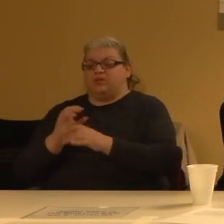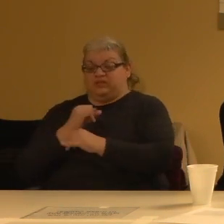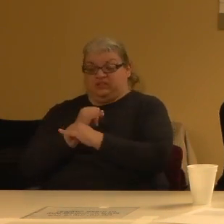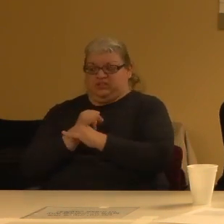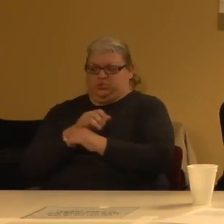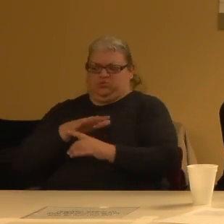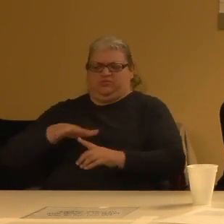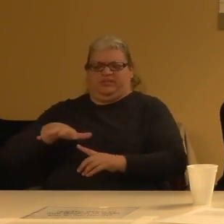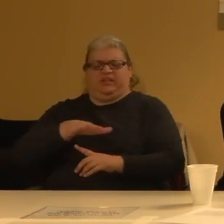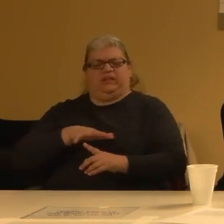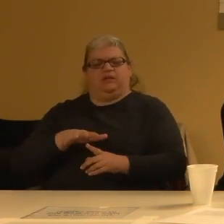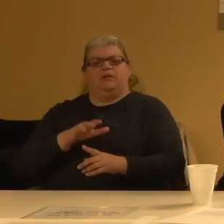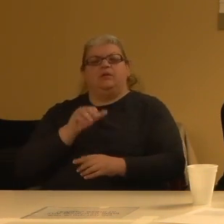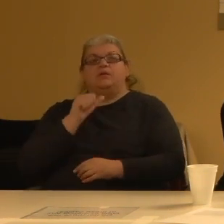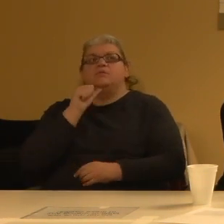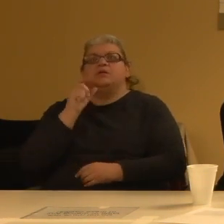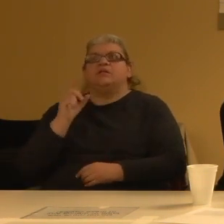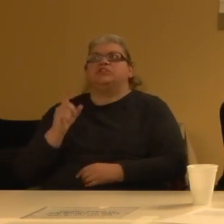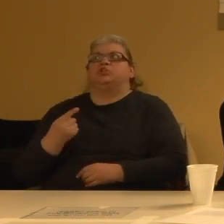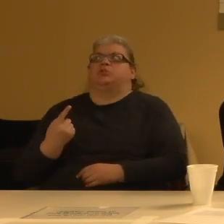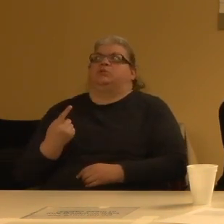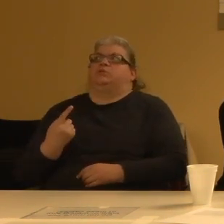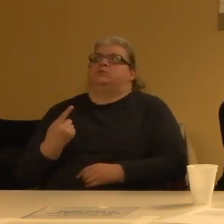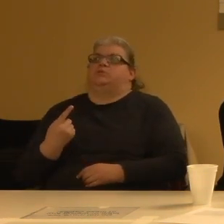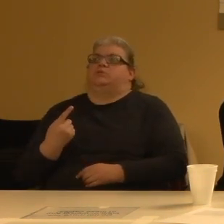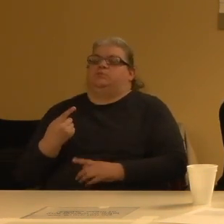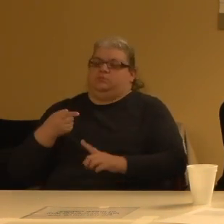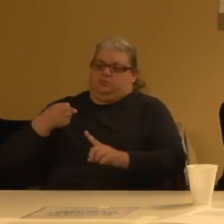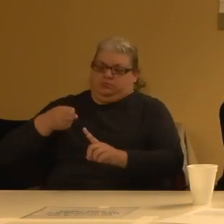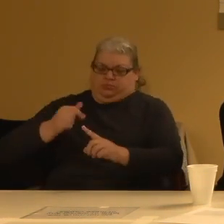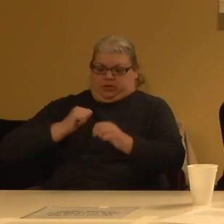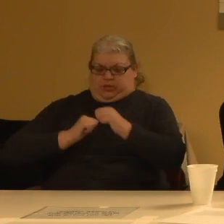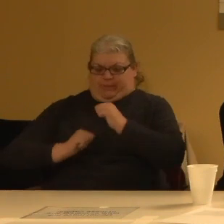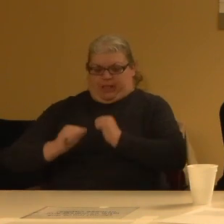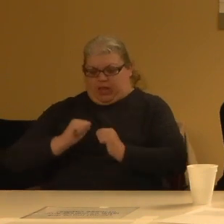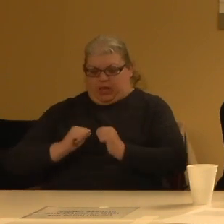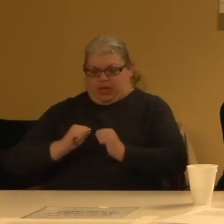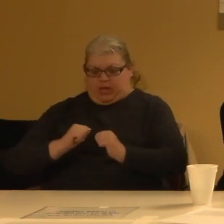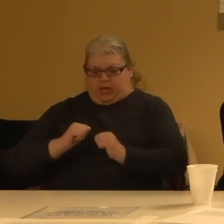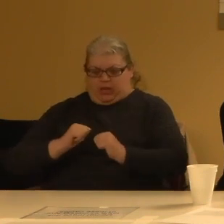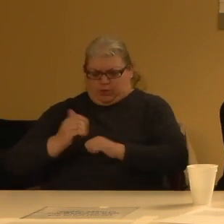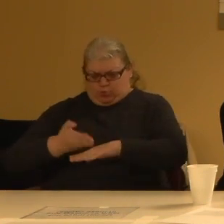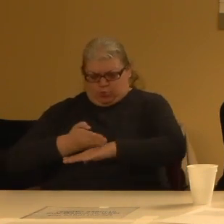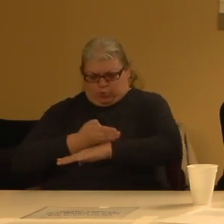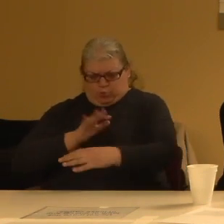I mean it's not just about the play itself and making that as good as possible,